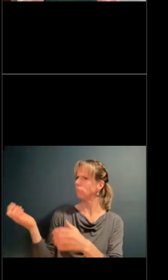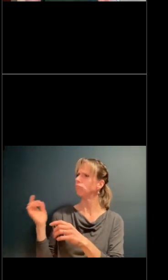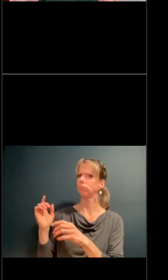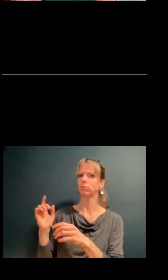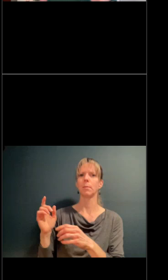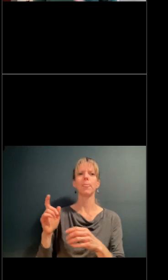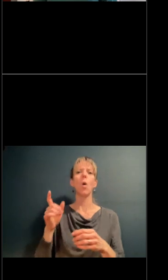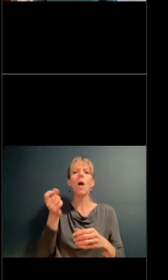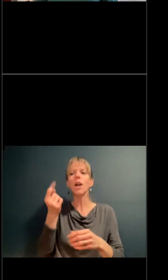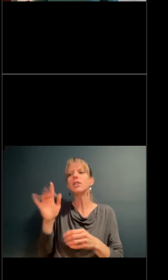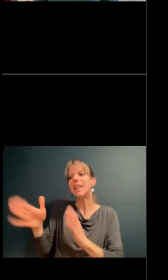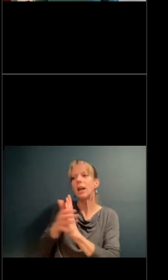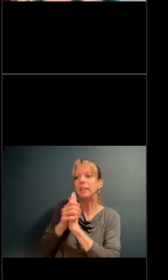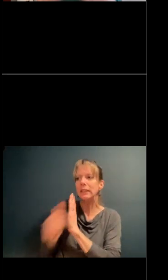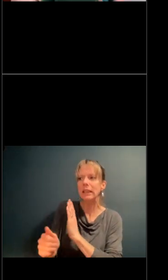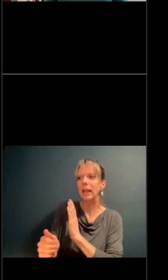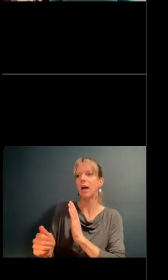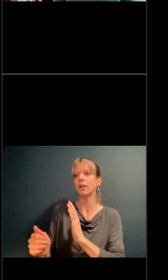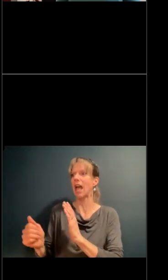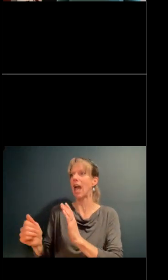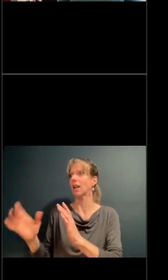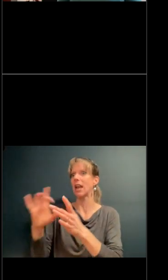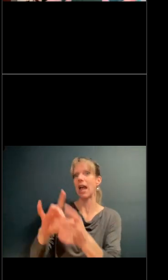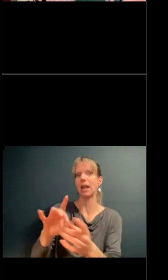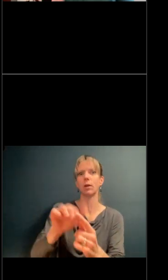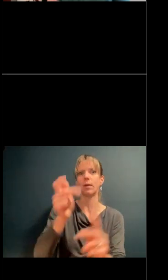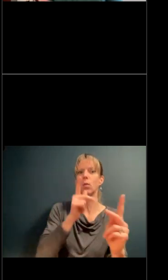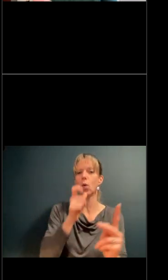connecting them to opportunities. Giving them valued roles, noticing when they